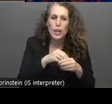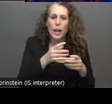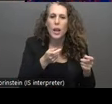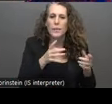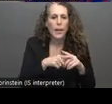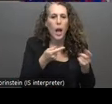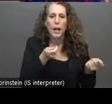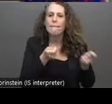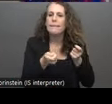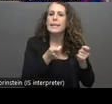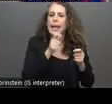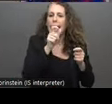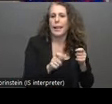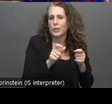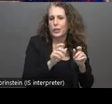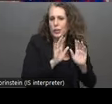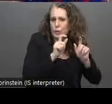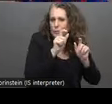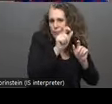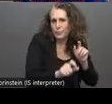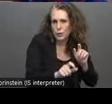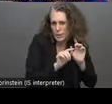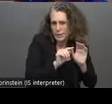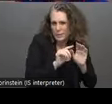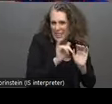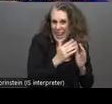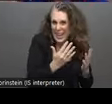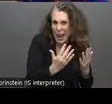we call it now. 15:31:21 The idea of disability inclusion